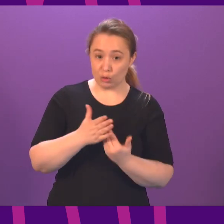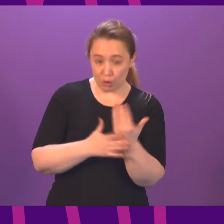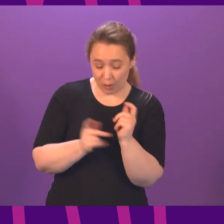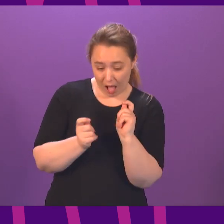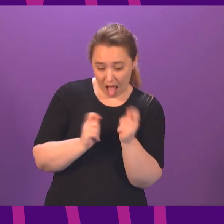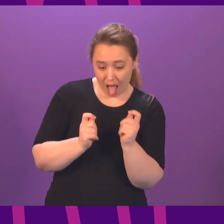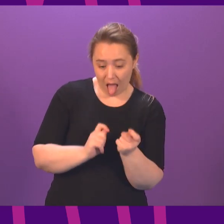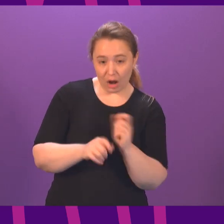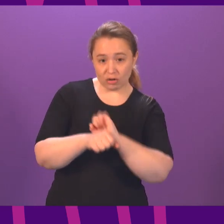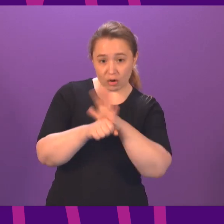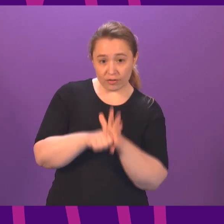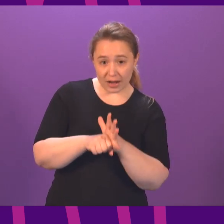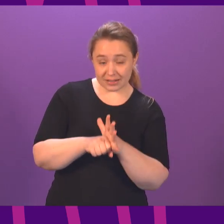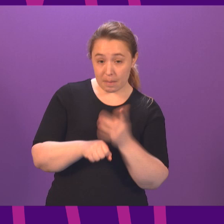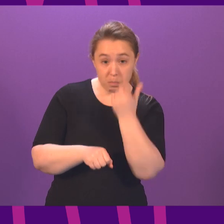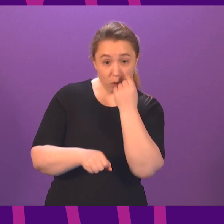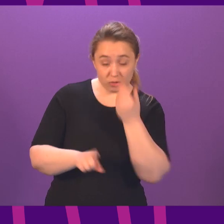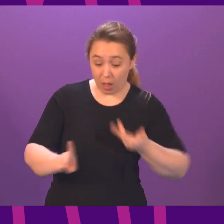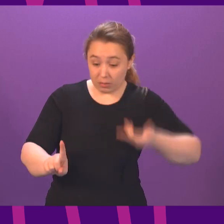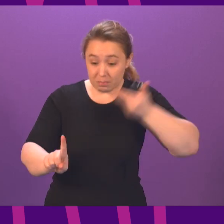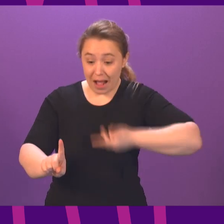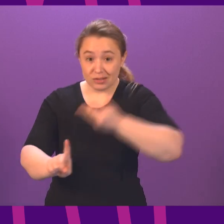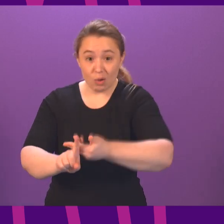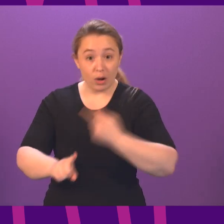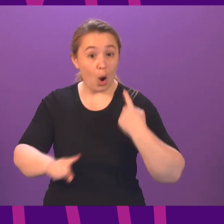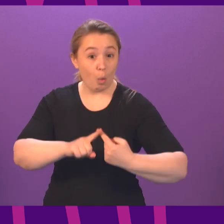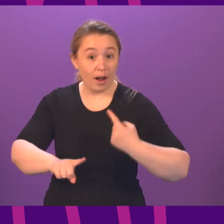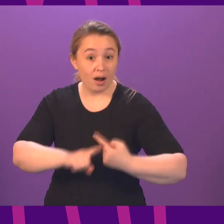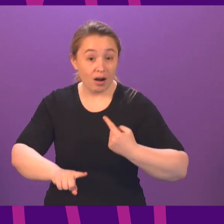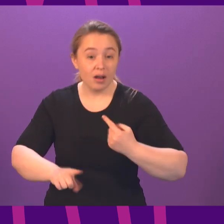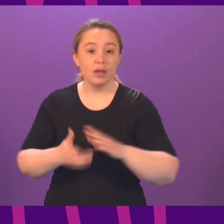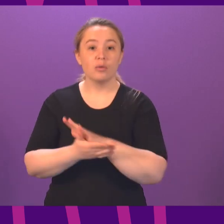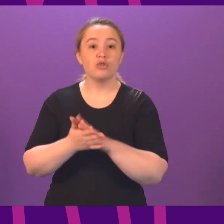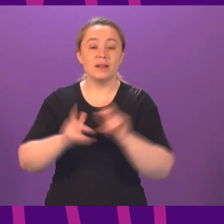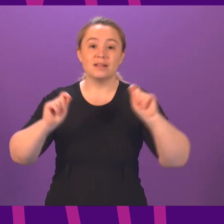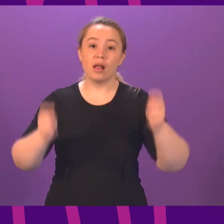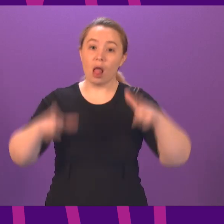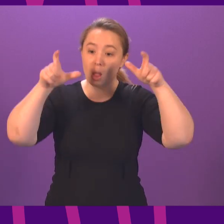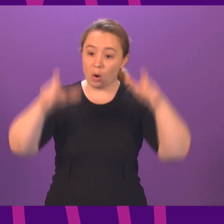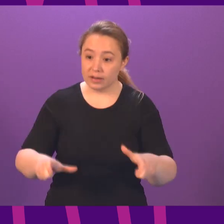virus that might spread more quickly and be able to beat lockdown restrictions; more seriously,